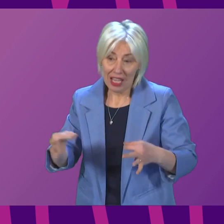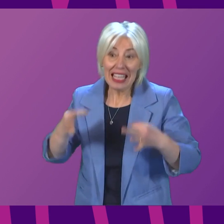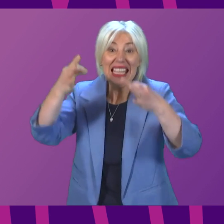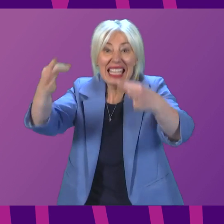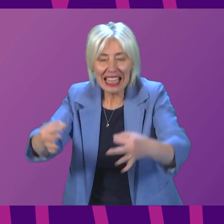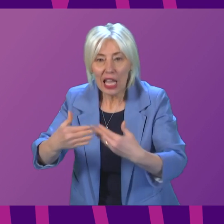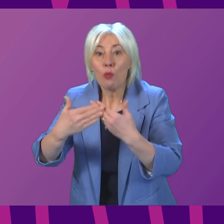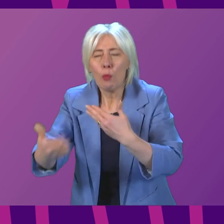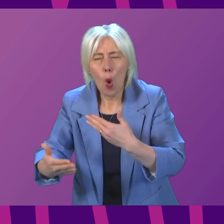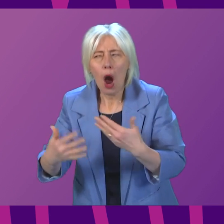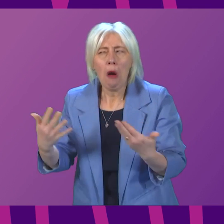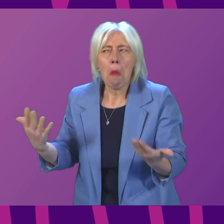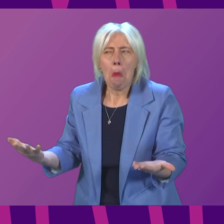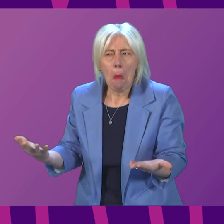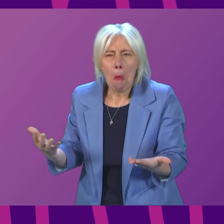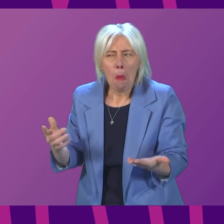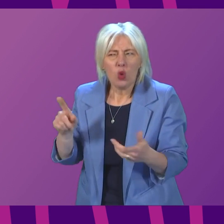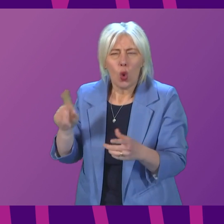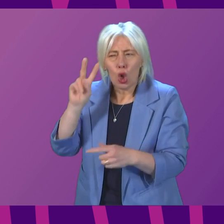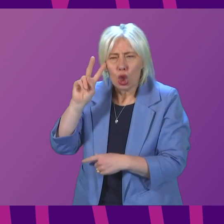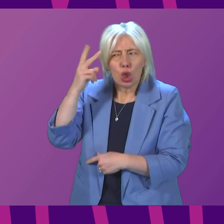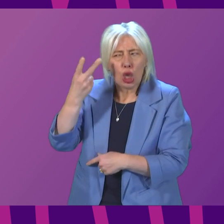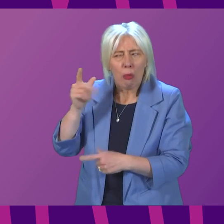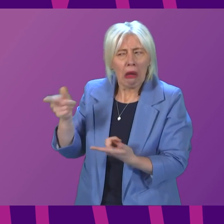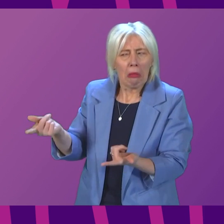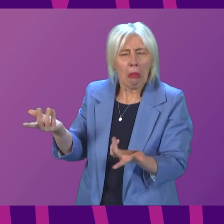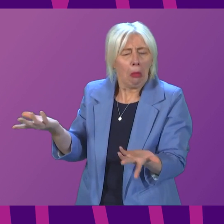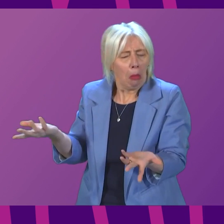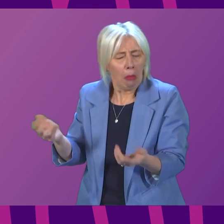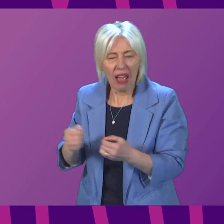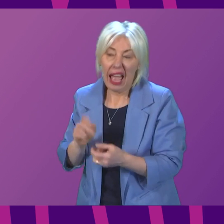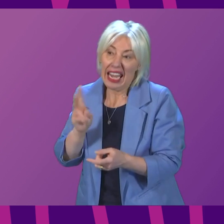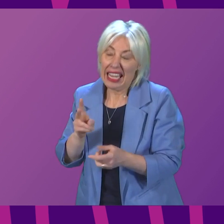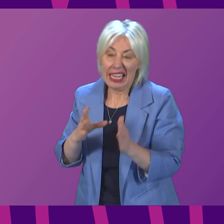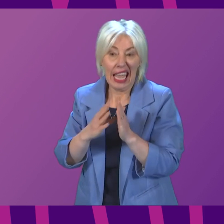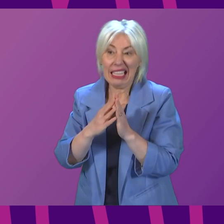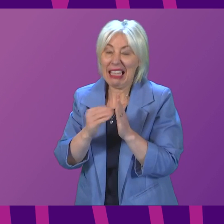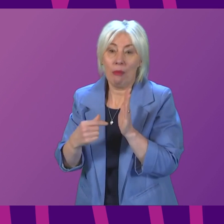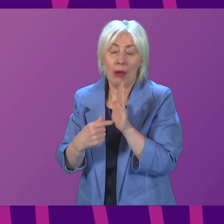It strikes me as a bit of a change of position, and yet another example of the utter opportunism